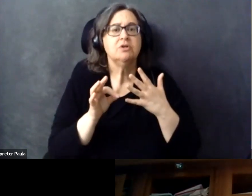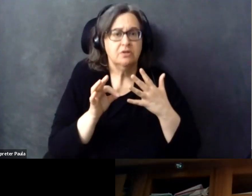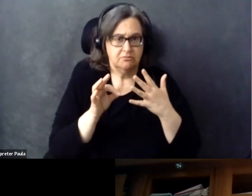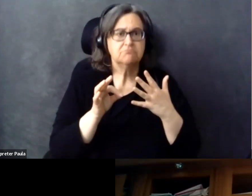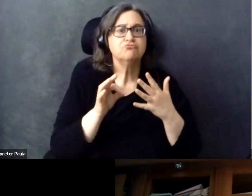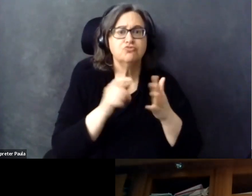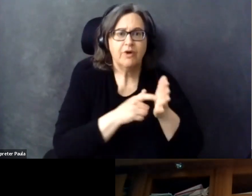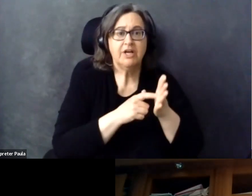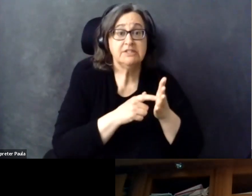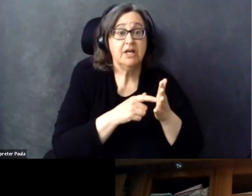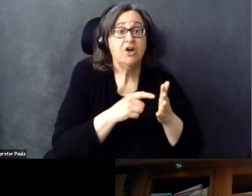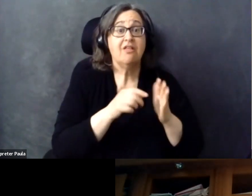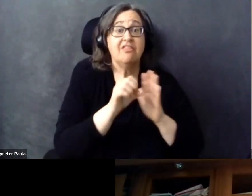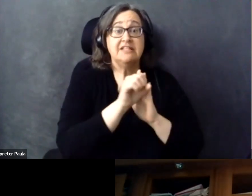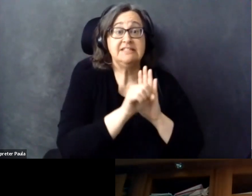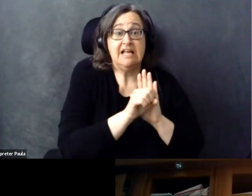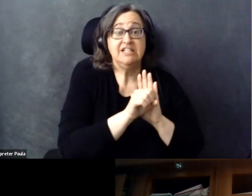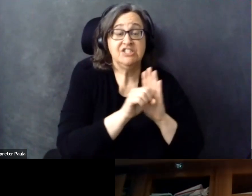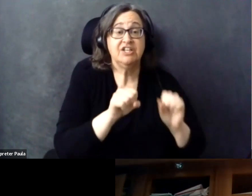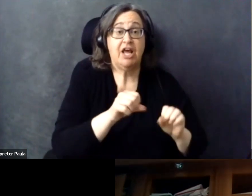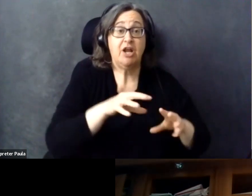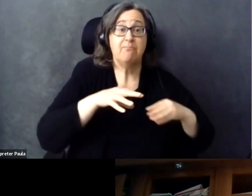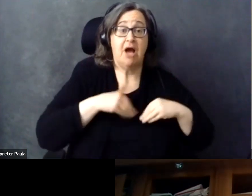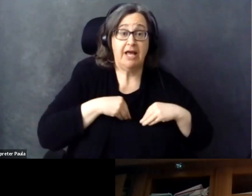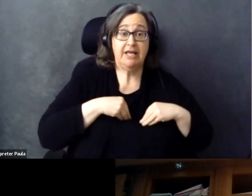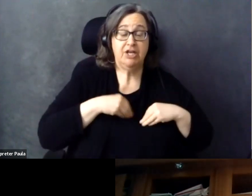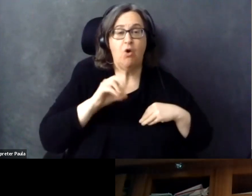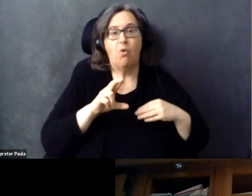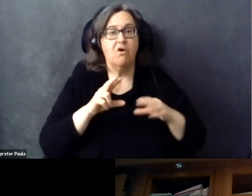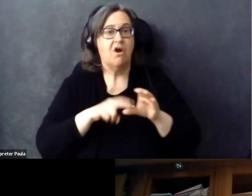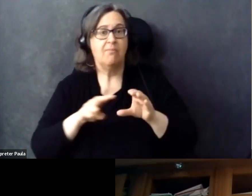Here I would like to say that although we put optional requirements